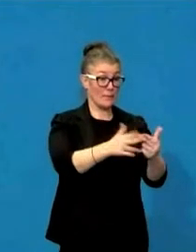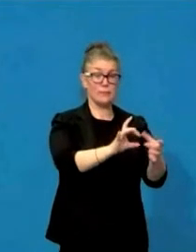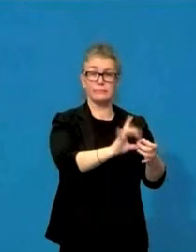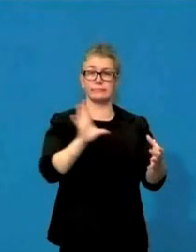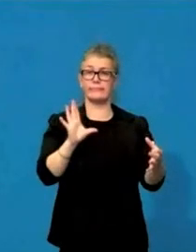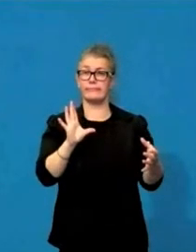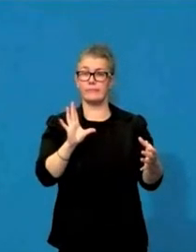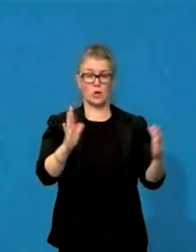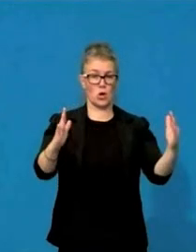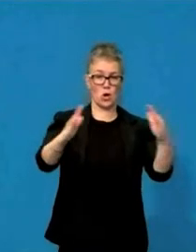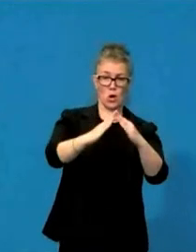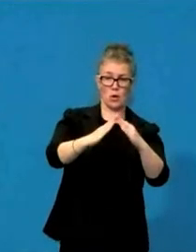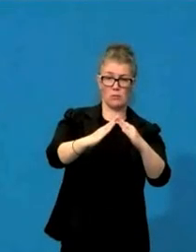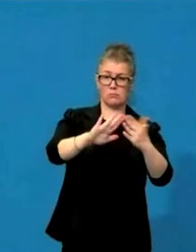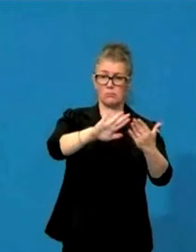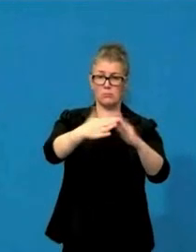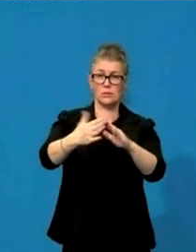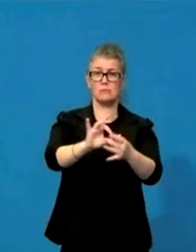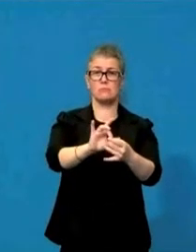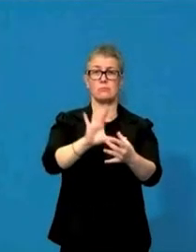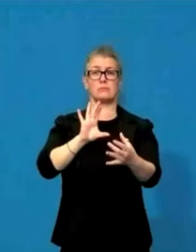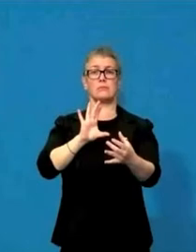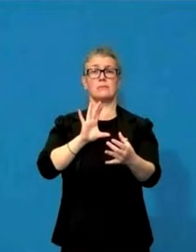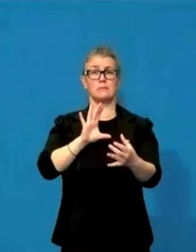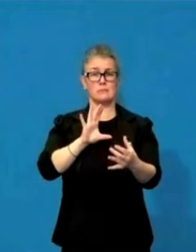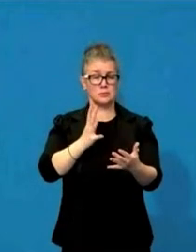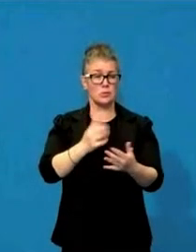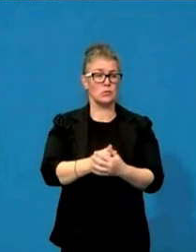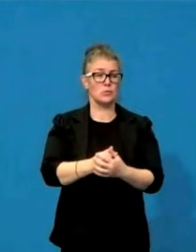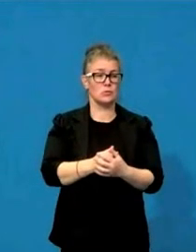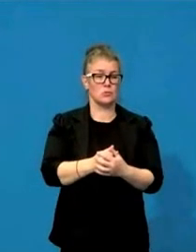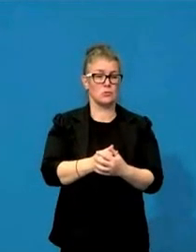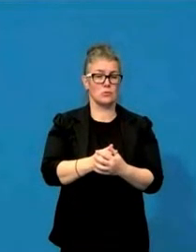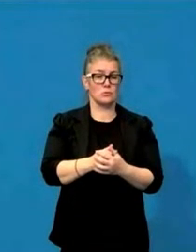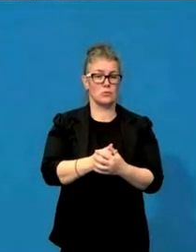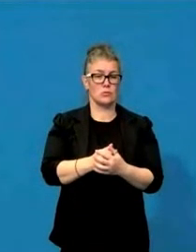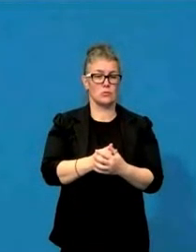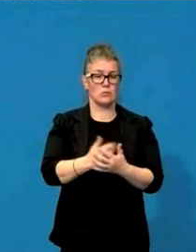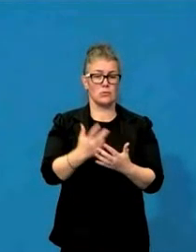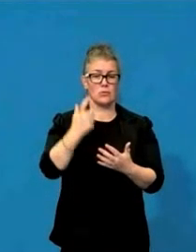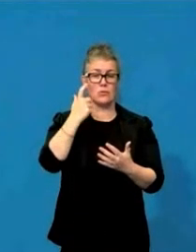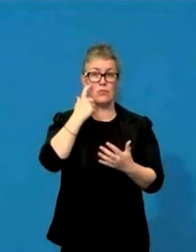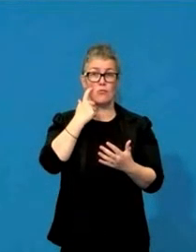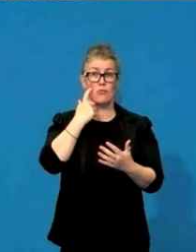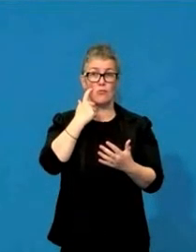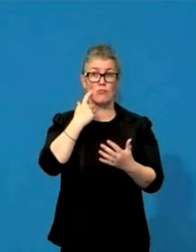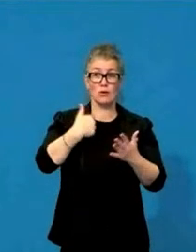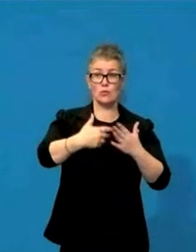life and trying to adjust, you know, when they do come back, it brings up all this